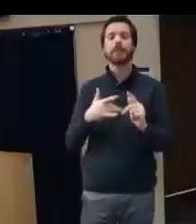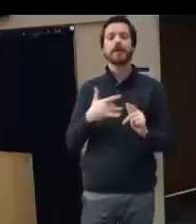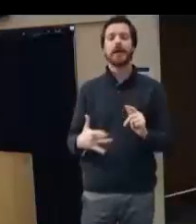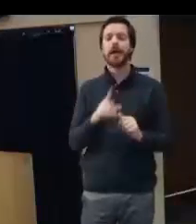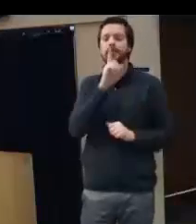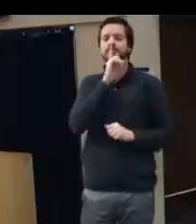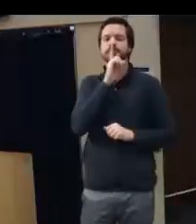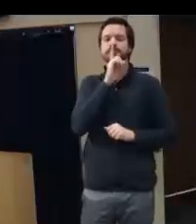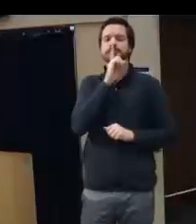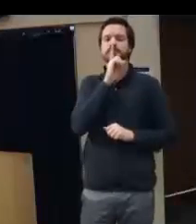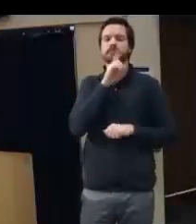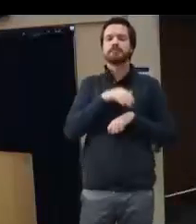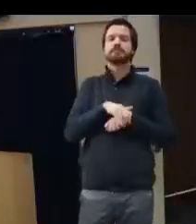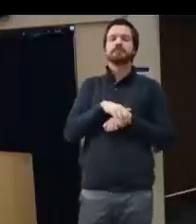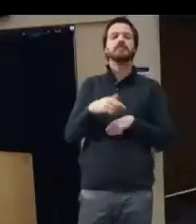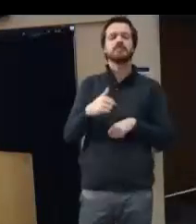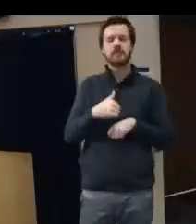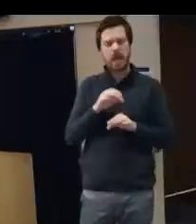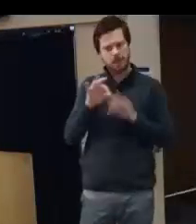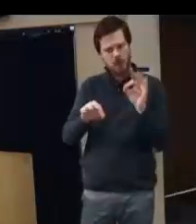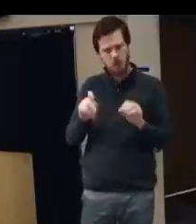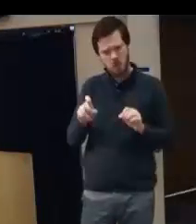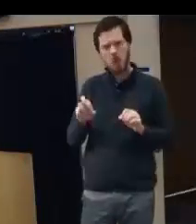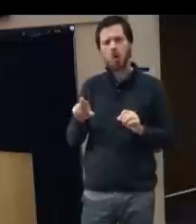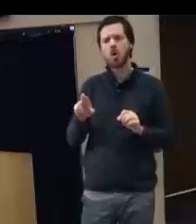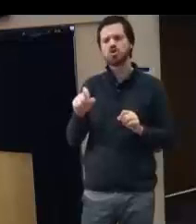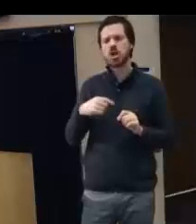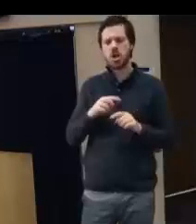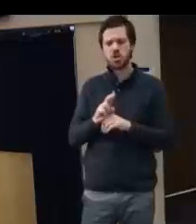say things like am I explaining this okay or should I try you know and use different words